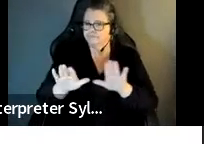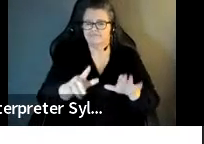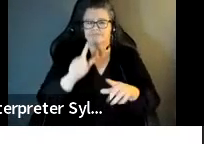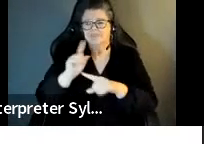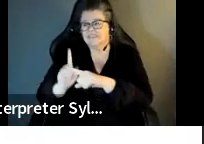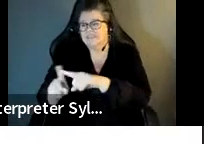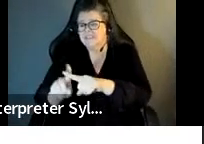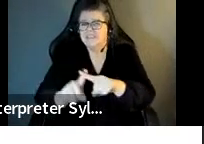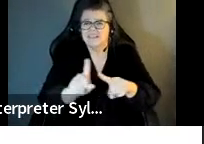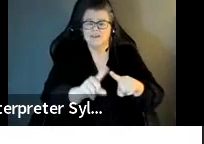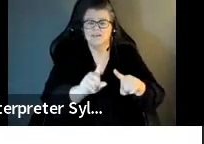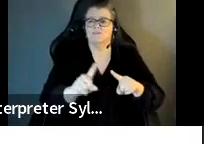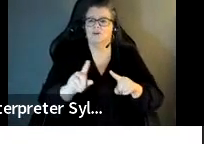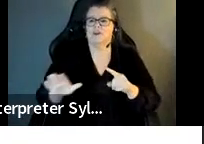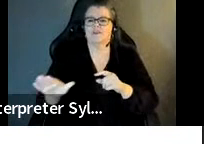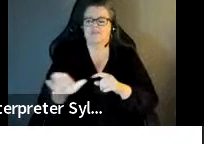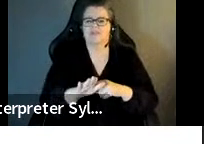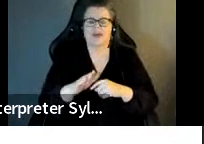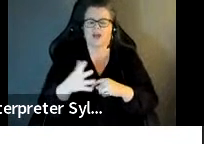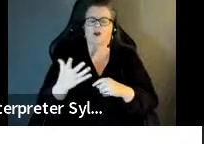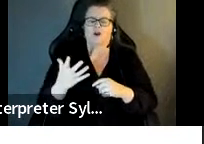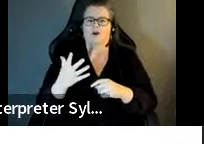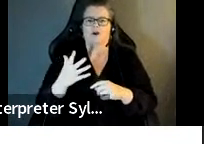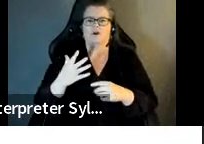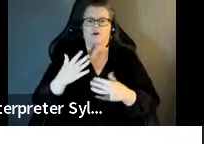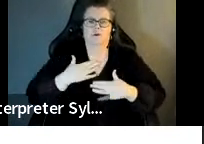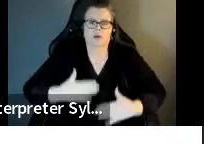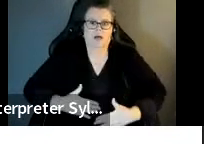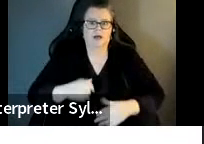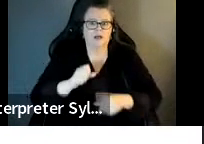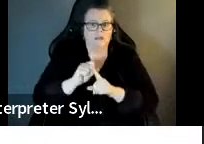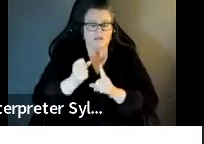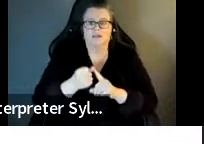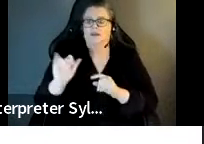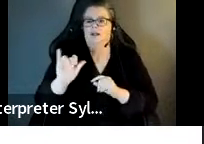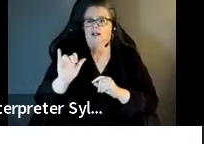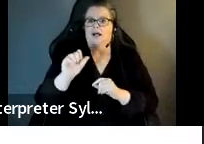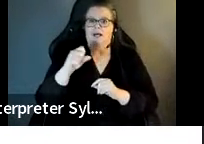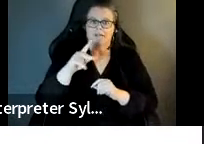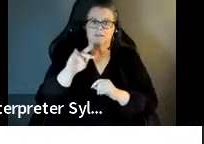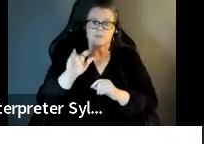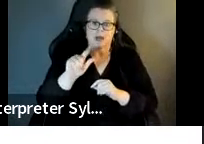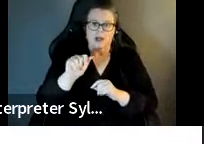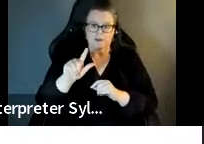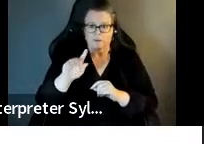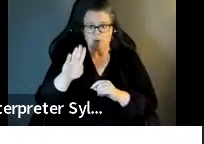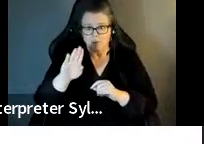as spinal cord injuries, cerebral palsy, multiple sclerosis, stroke, and amputations.